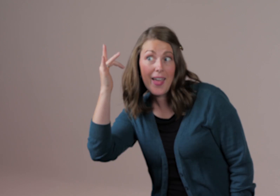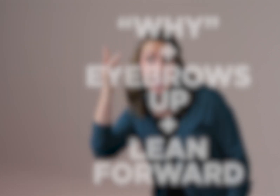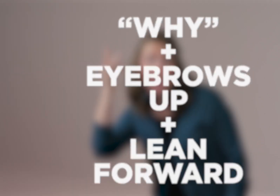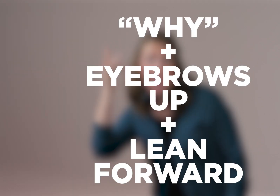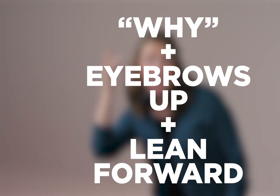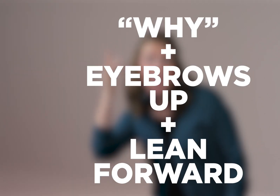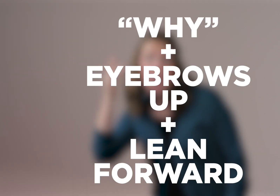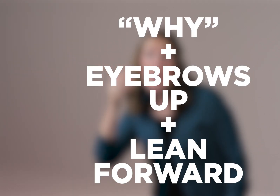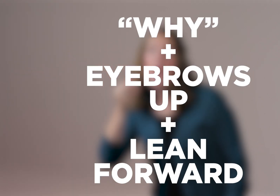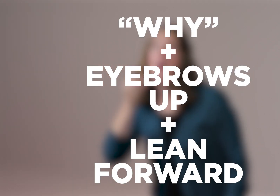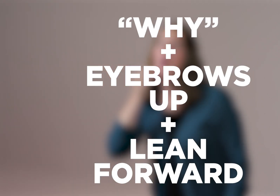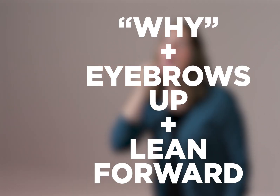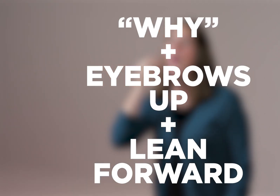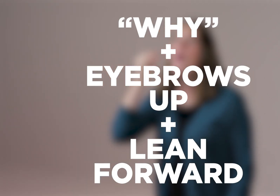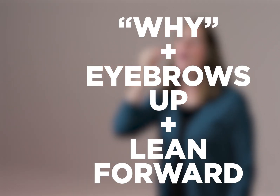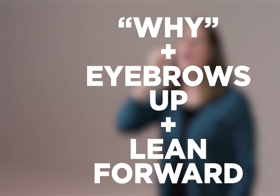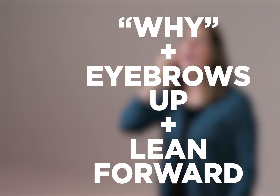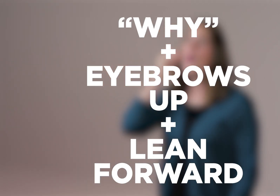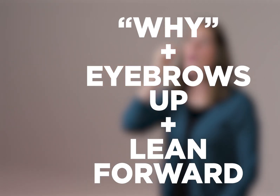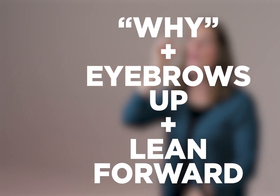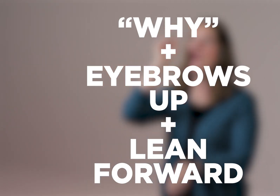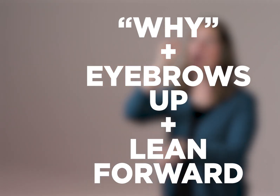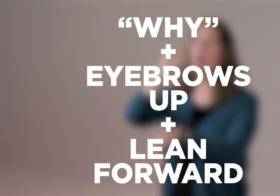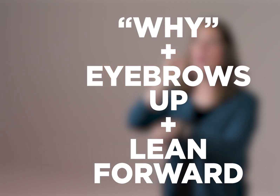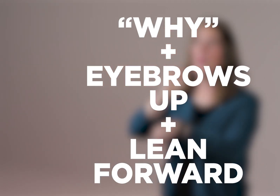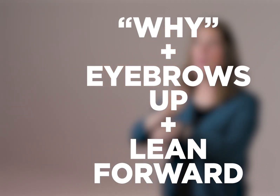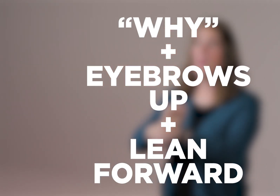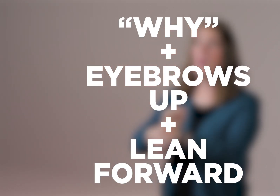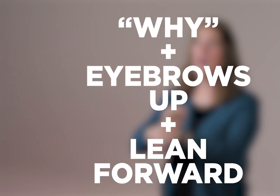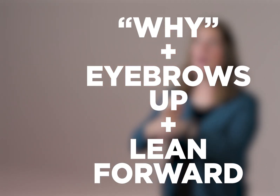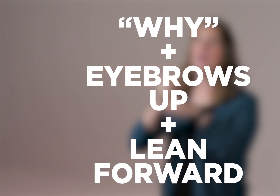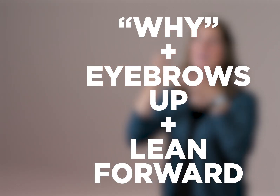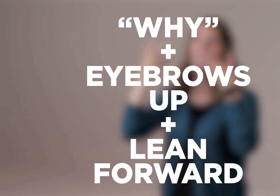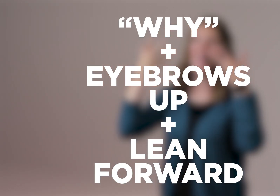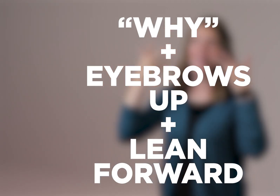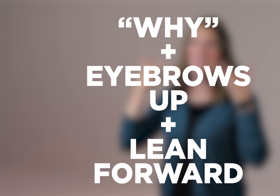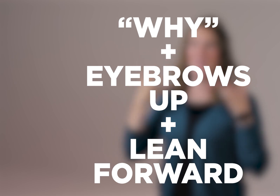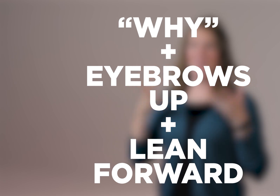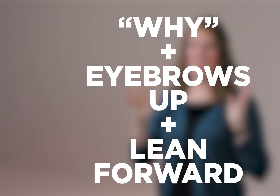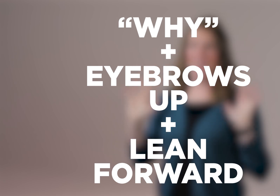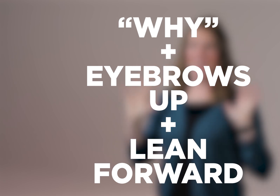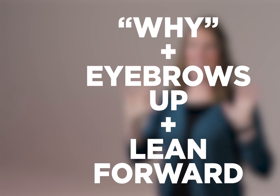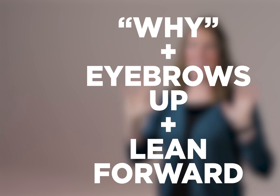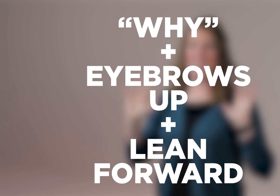and I was leaning forward; that is essential whenever you're doing a rhetorical question.